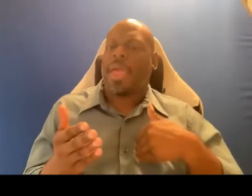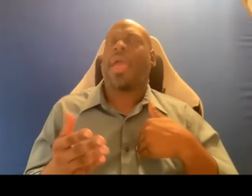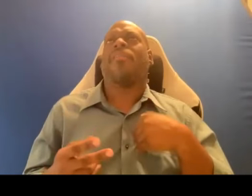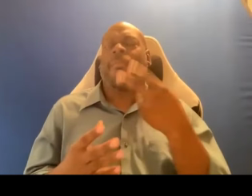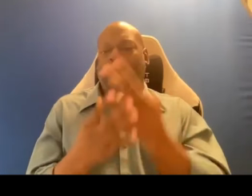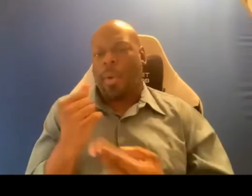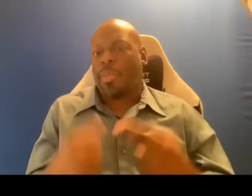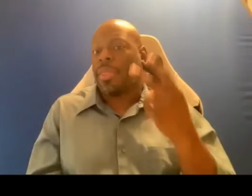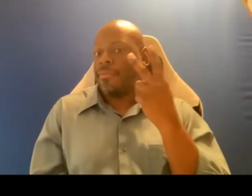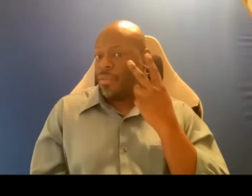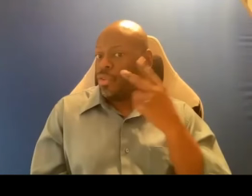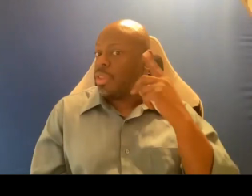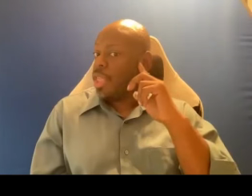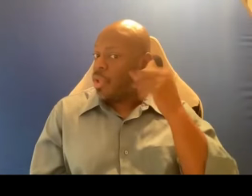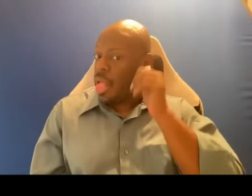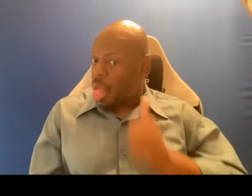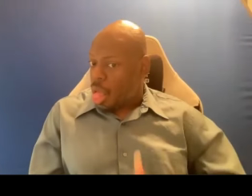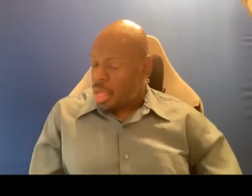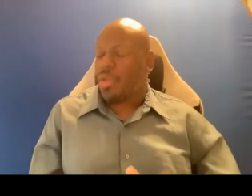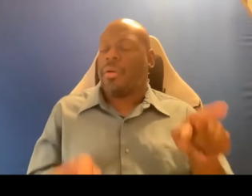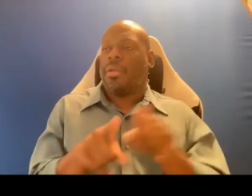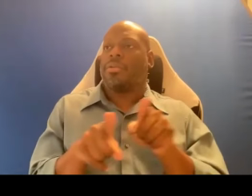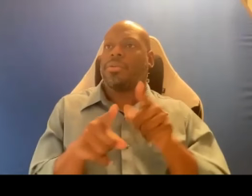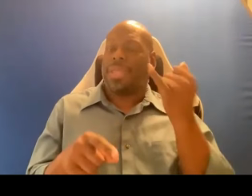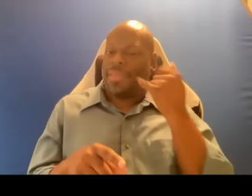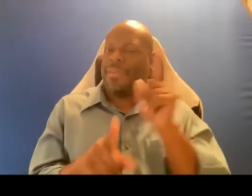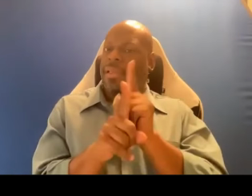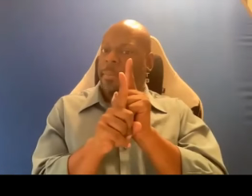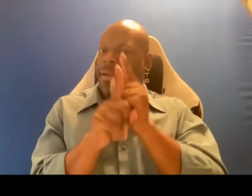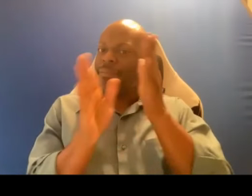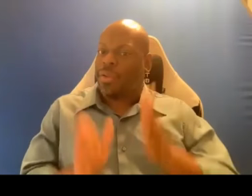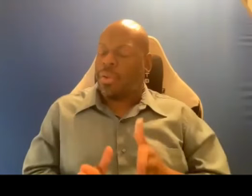student with access to information they are unable to gather through vision and hearing,